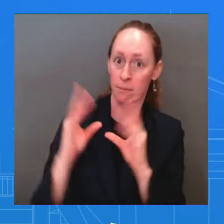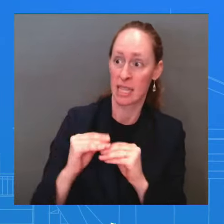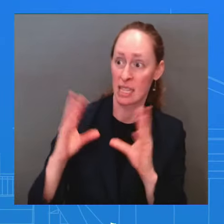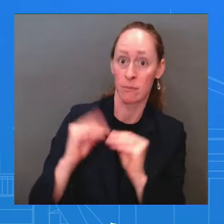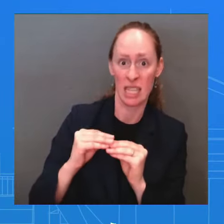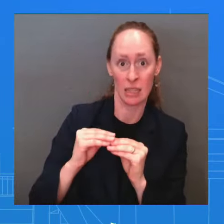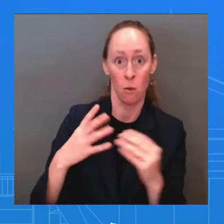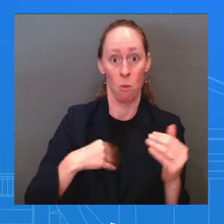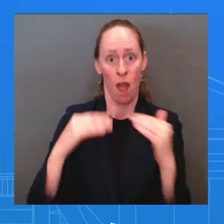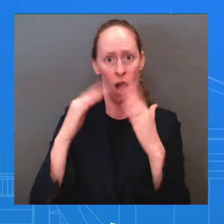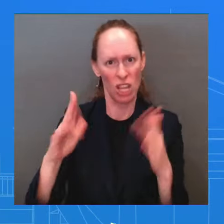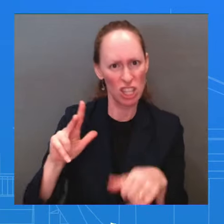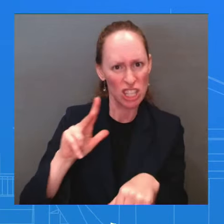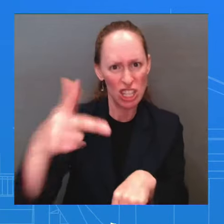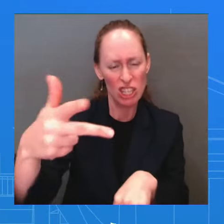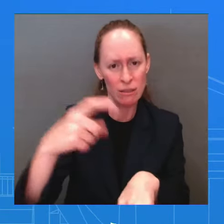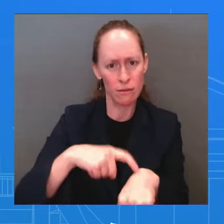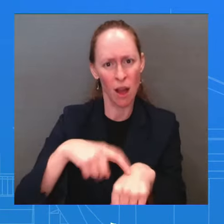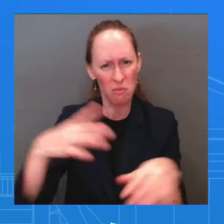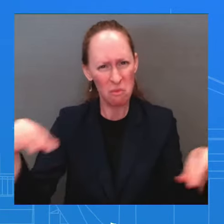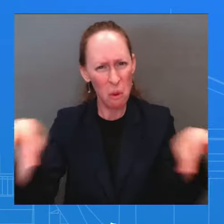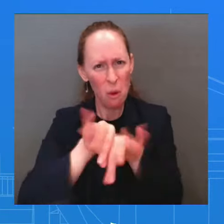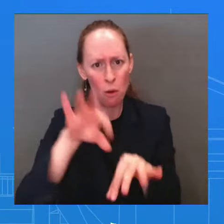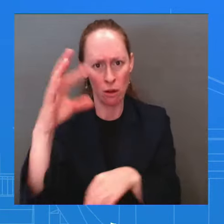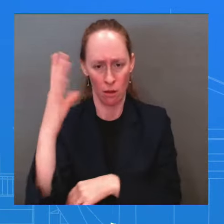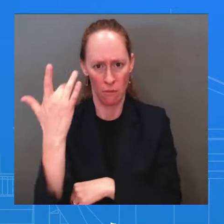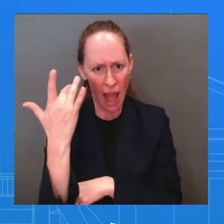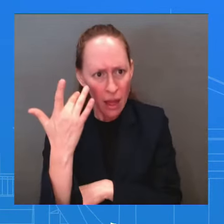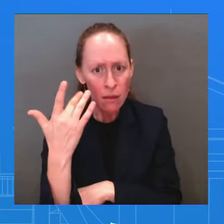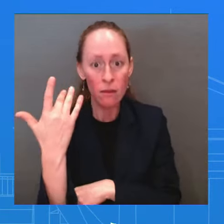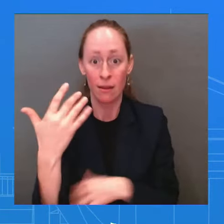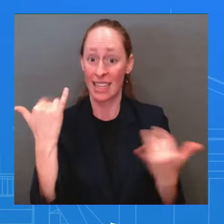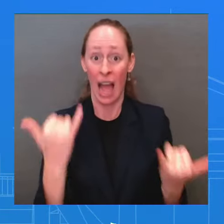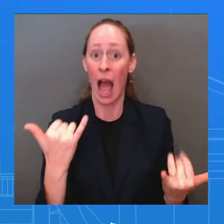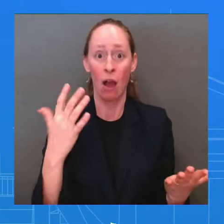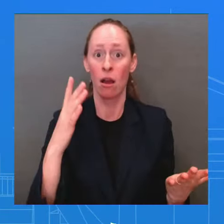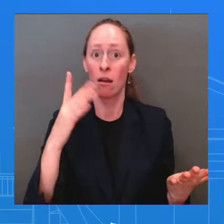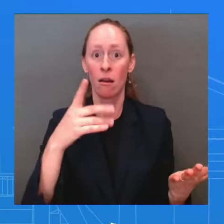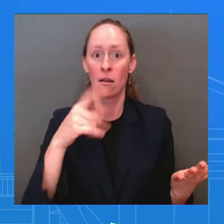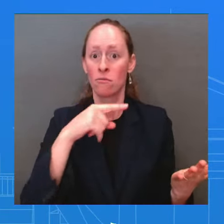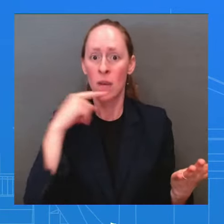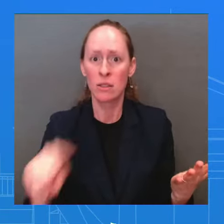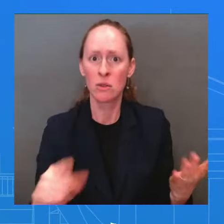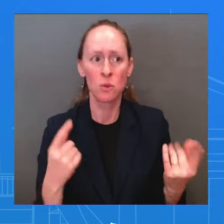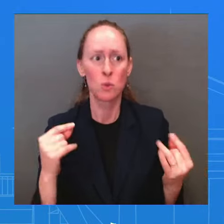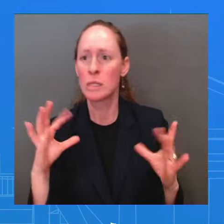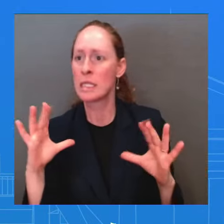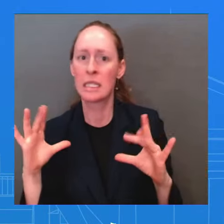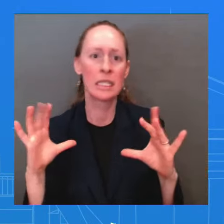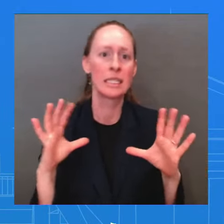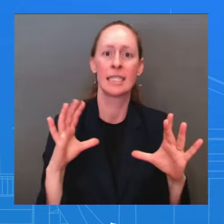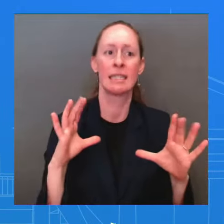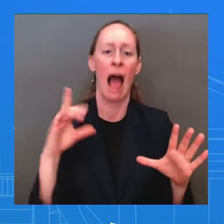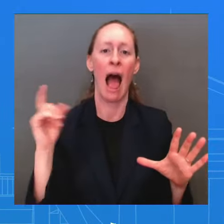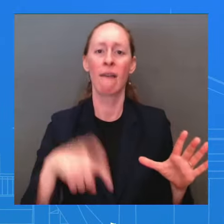as Russia desperately seeks help from countries like North Korea for its brutal way in Ukraine, as Ukrainian forces continue